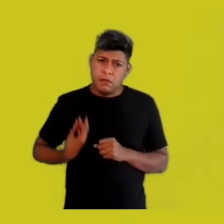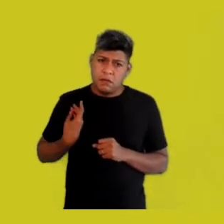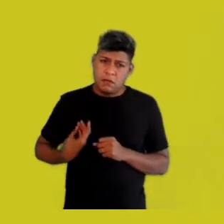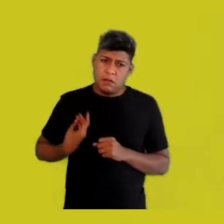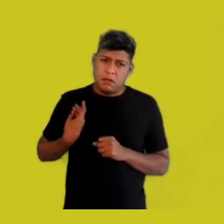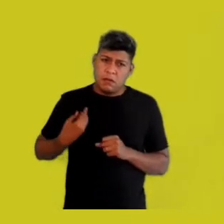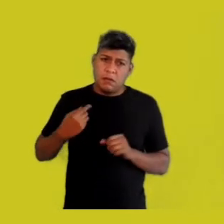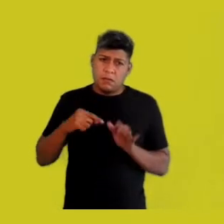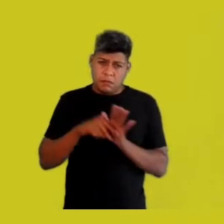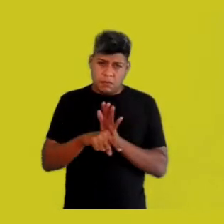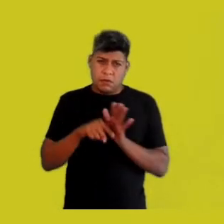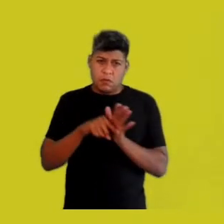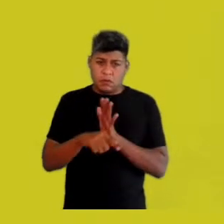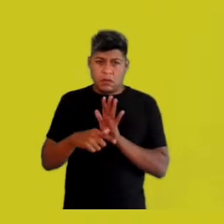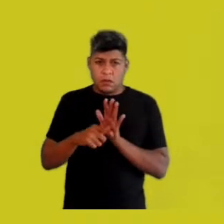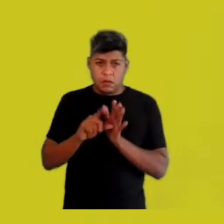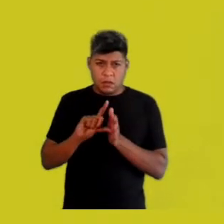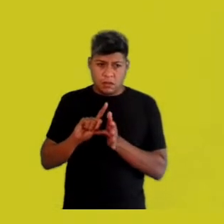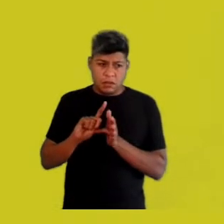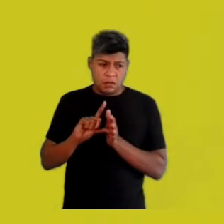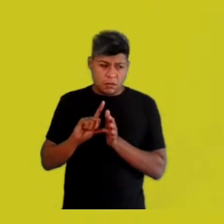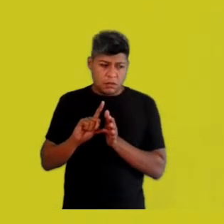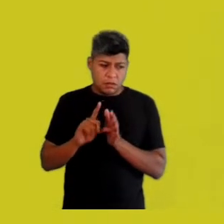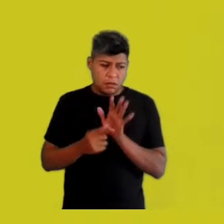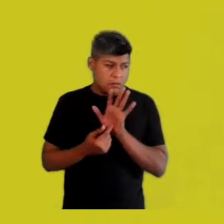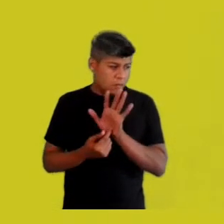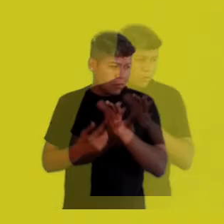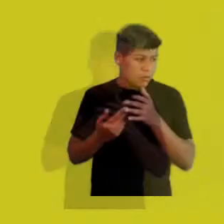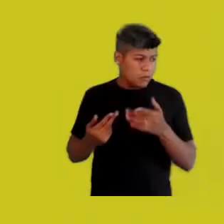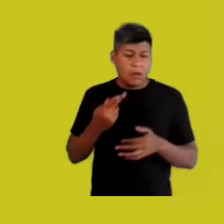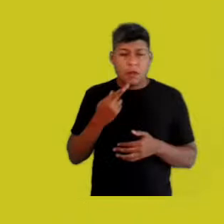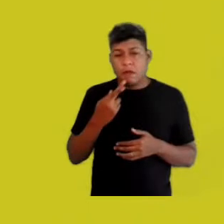otherwise maybe we’ll let it slide. You said something important: